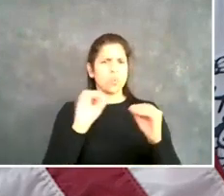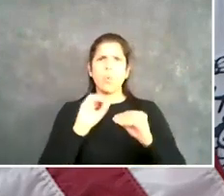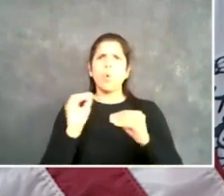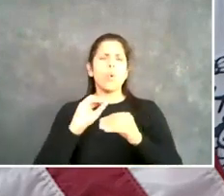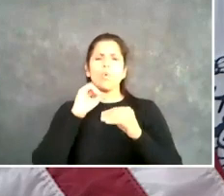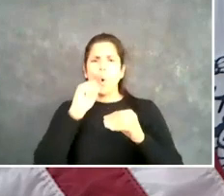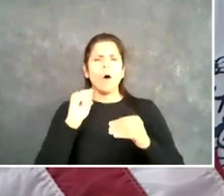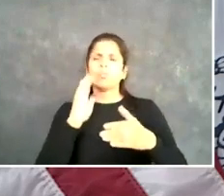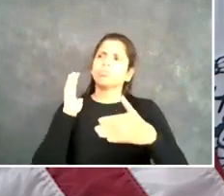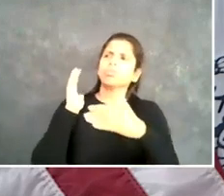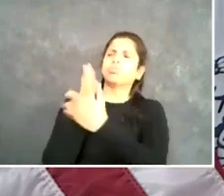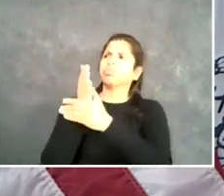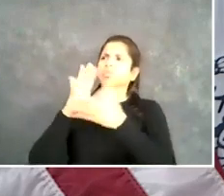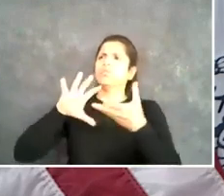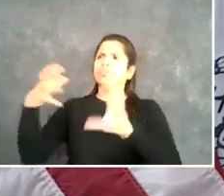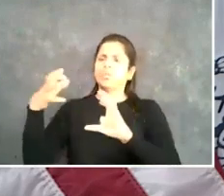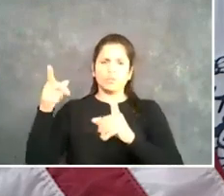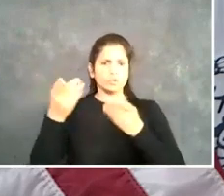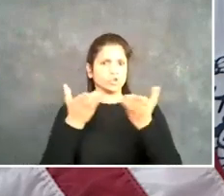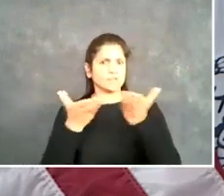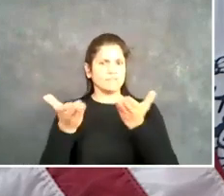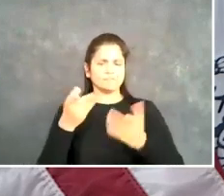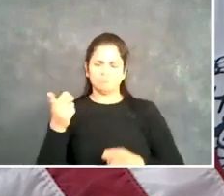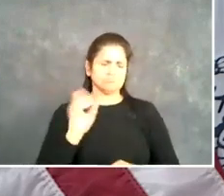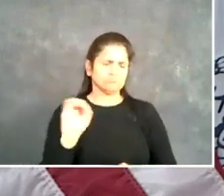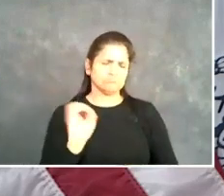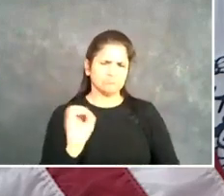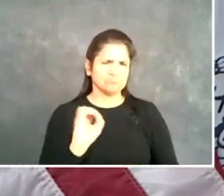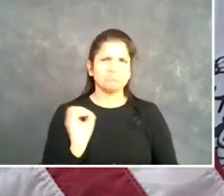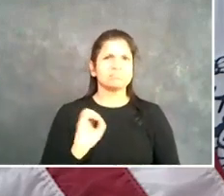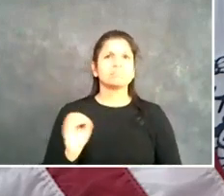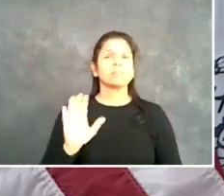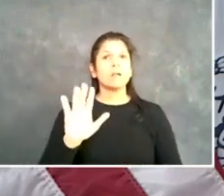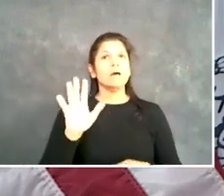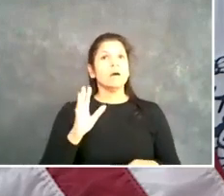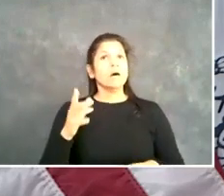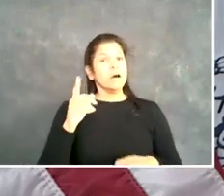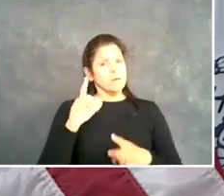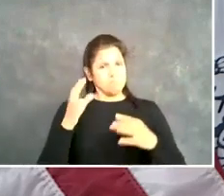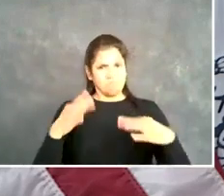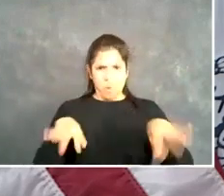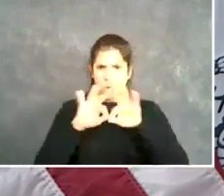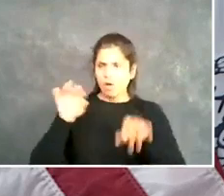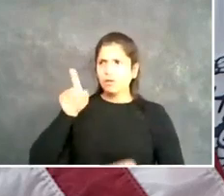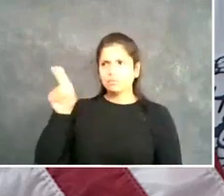STATIONS AND WILL ALLOW FOR THE NYPD AND OUR OUTREACH WORKERS